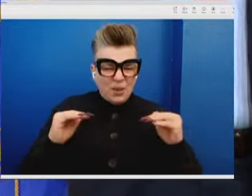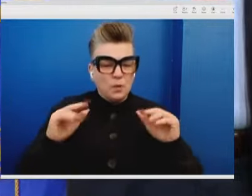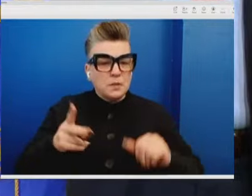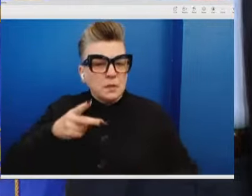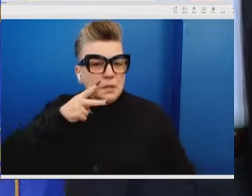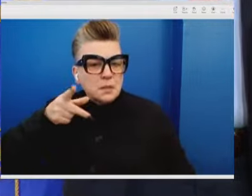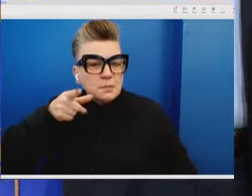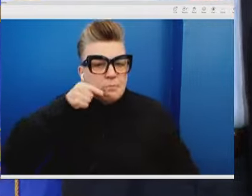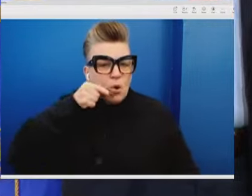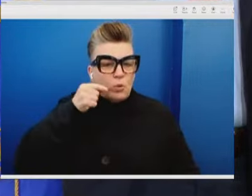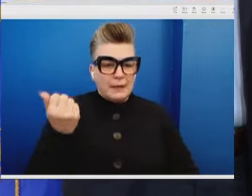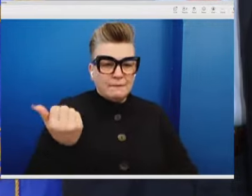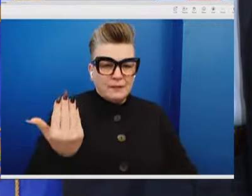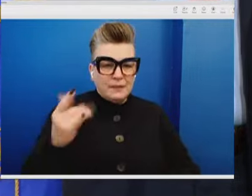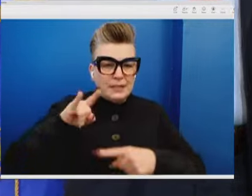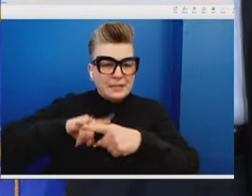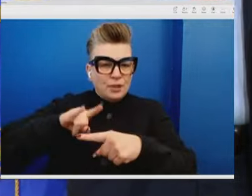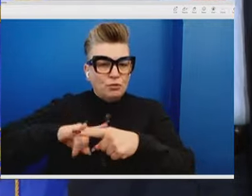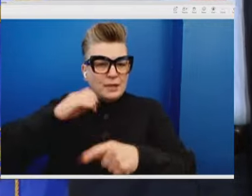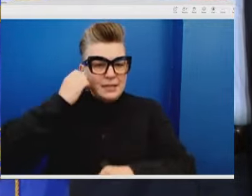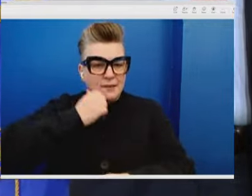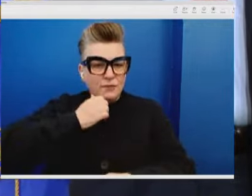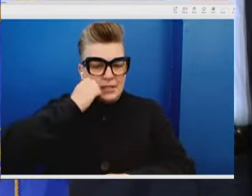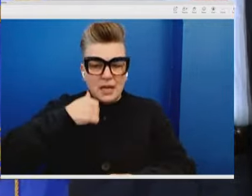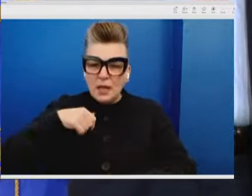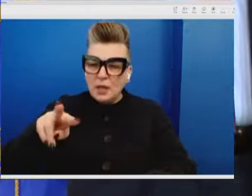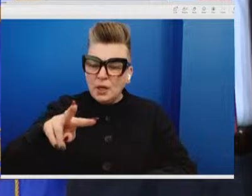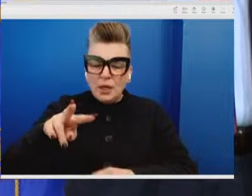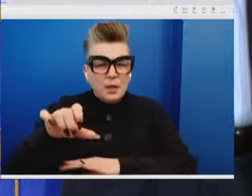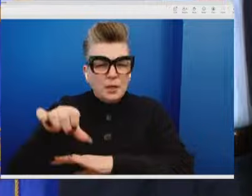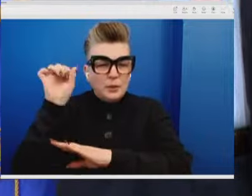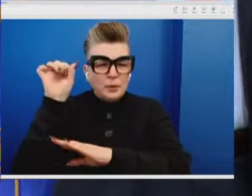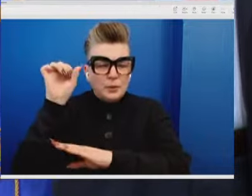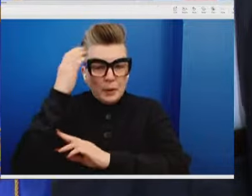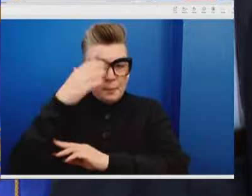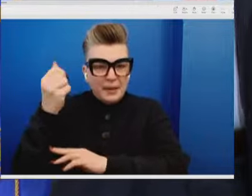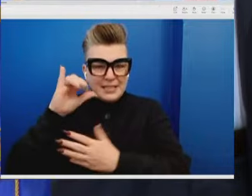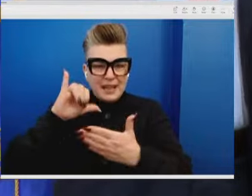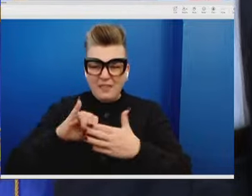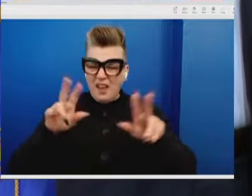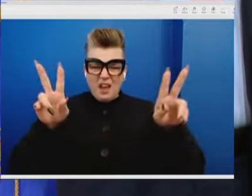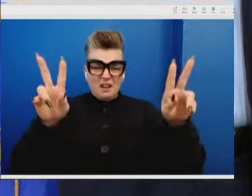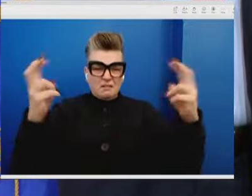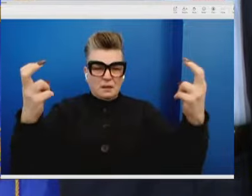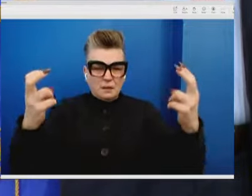was such a tangible way of defining the actual mathematical risk of being lonely. There's lots